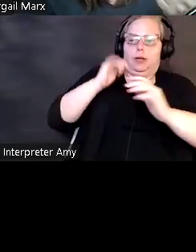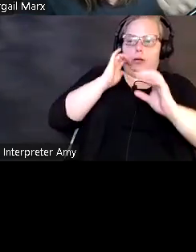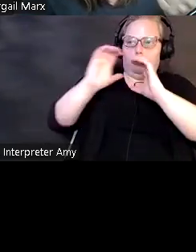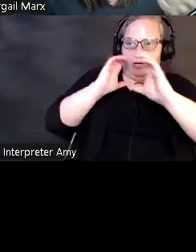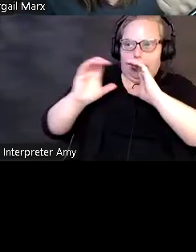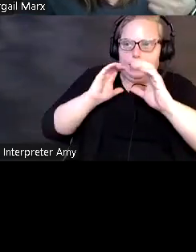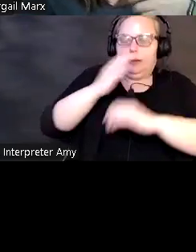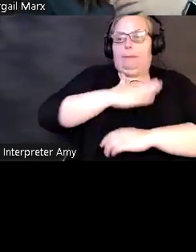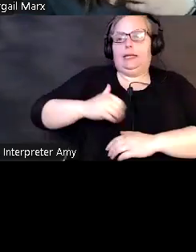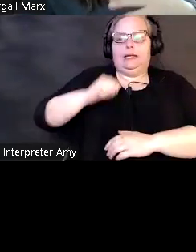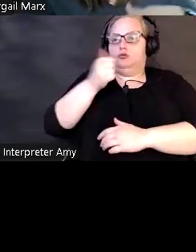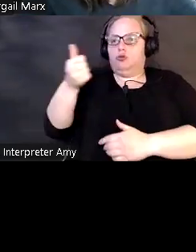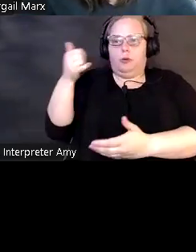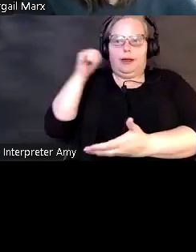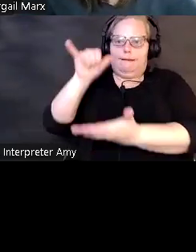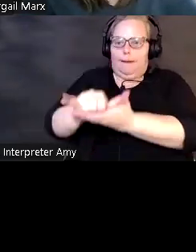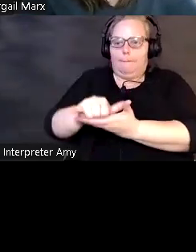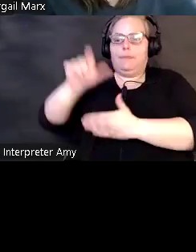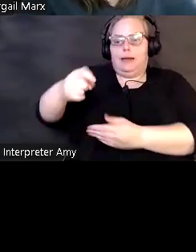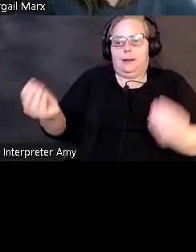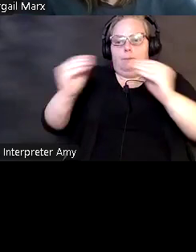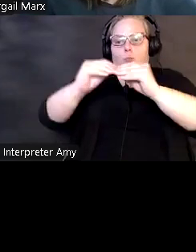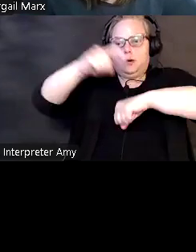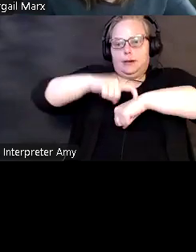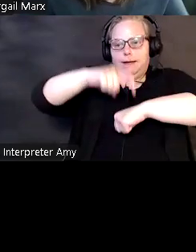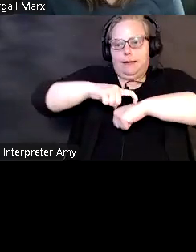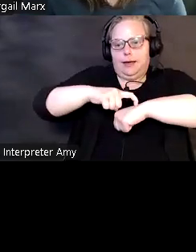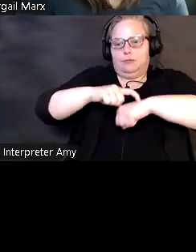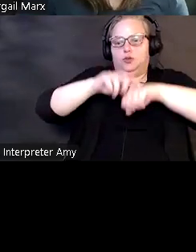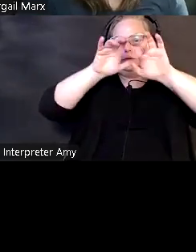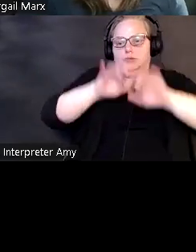Please don't hang up. I need extra time to compose my message.